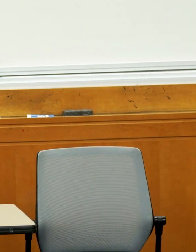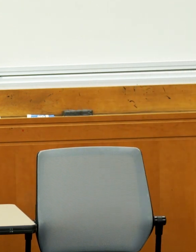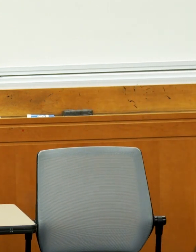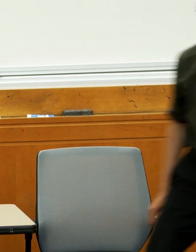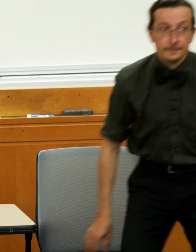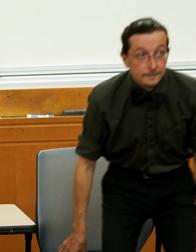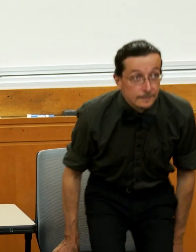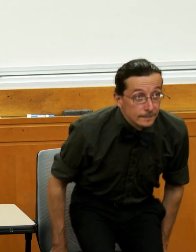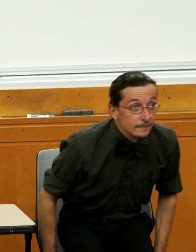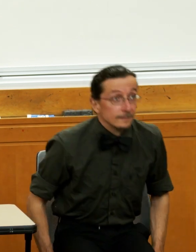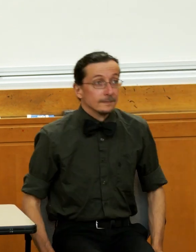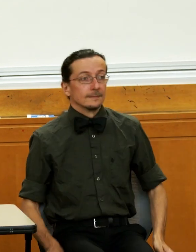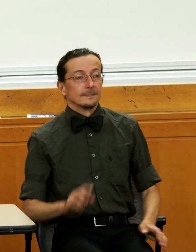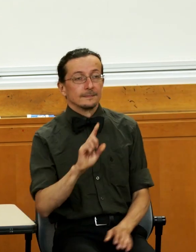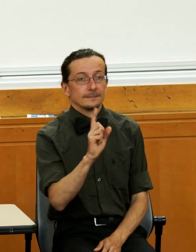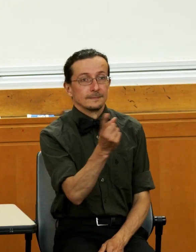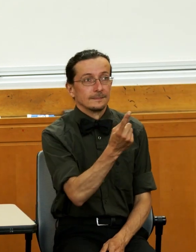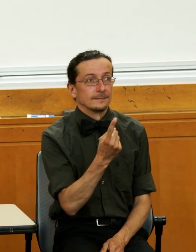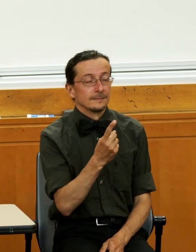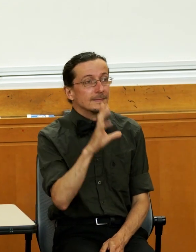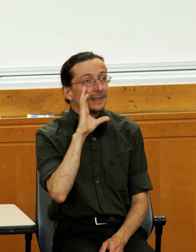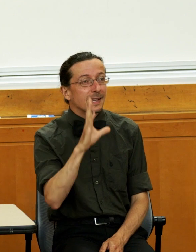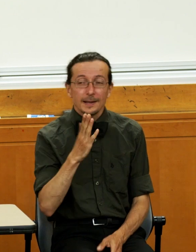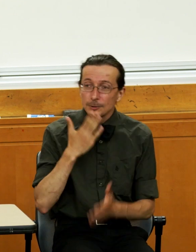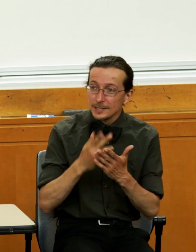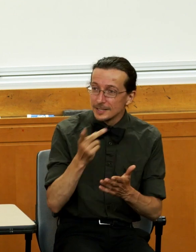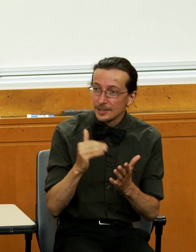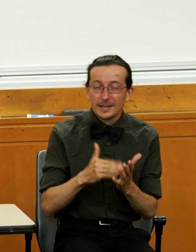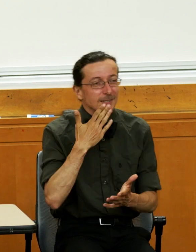Hi Professor Wilson. Hi! Good to see you again. Good to see you.